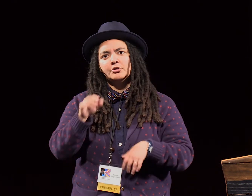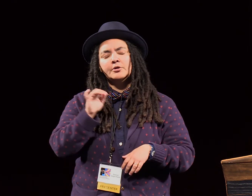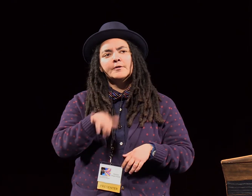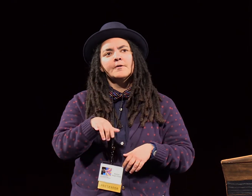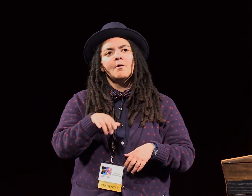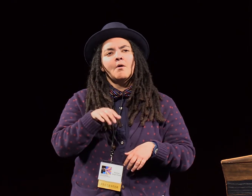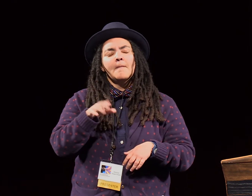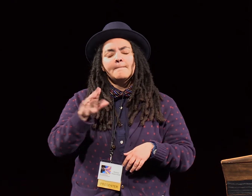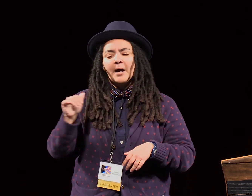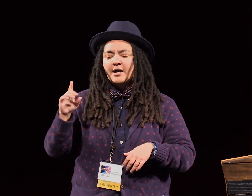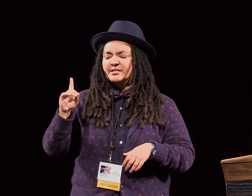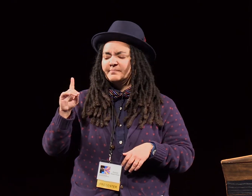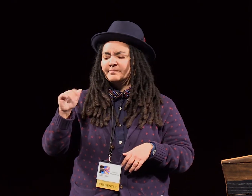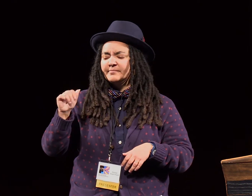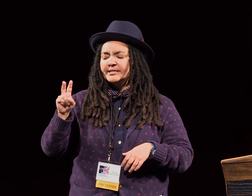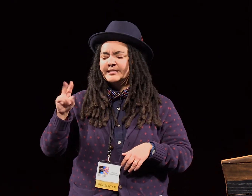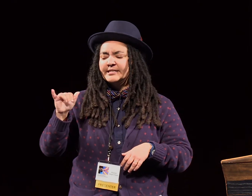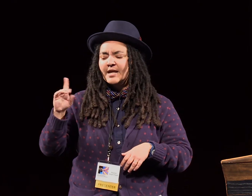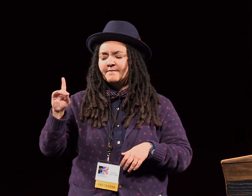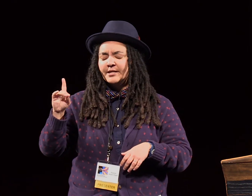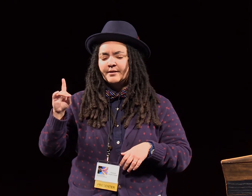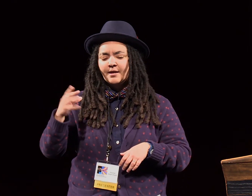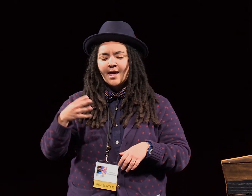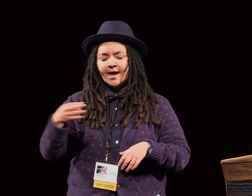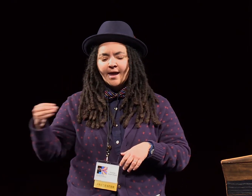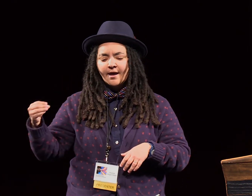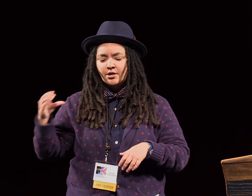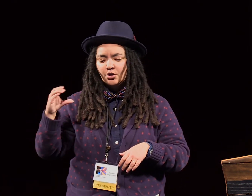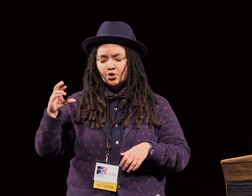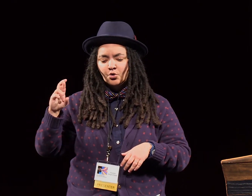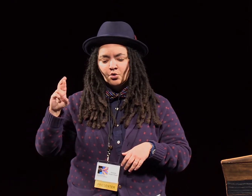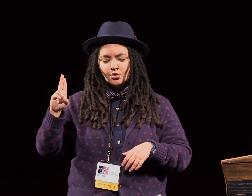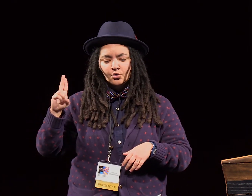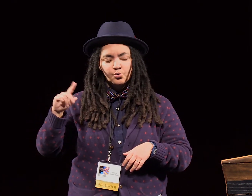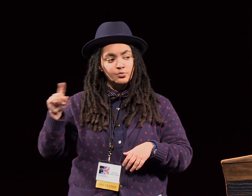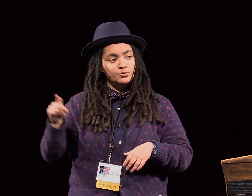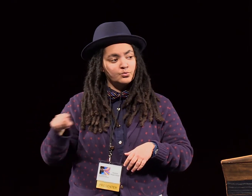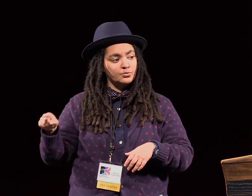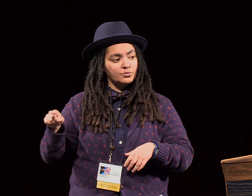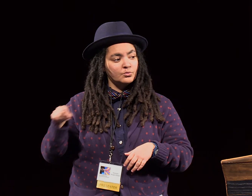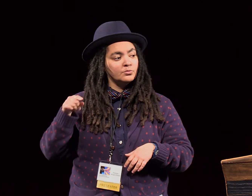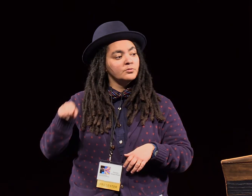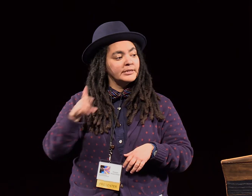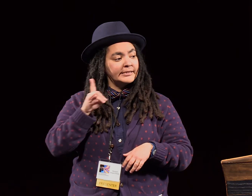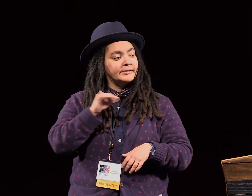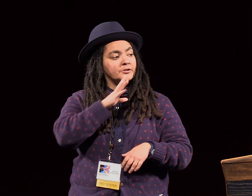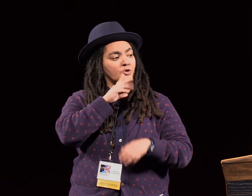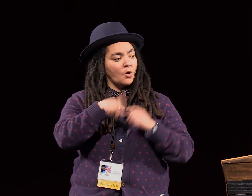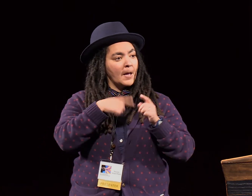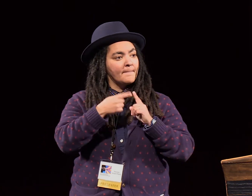There's been a lot of work done in the Philippines and I would love to add research to those studies.